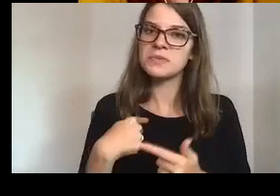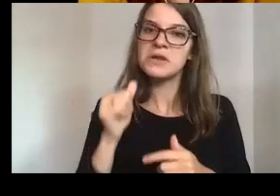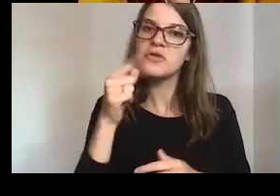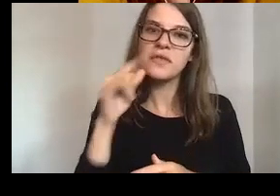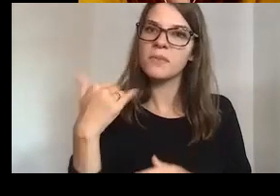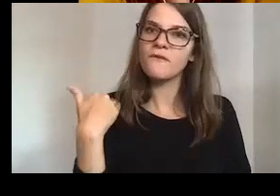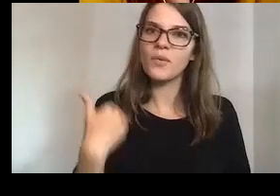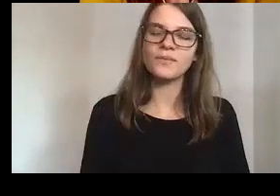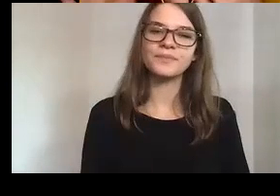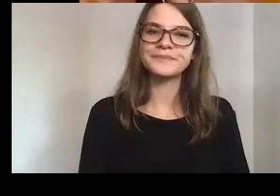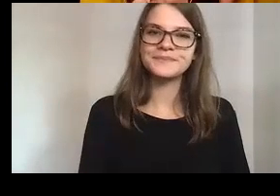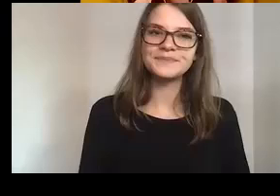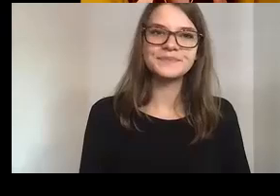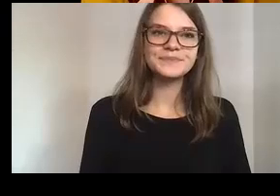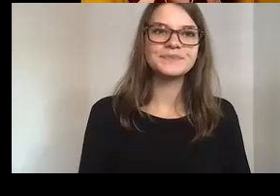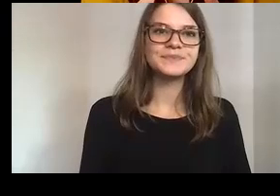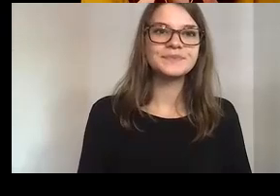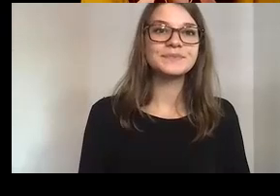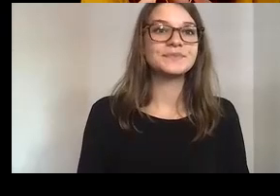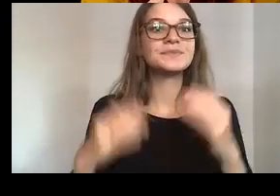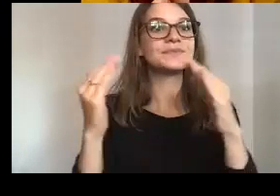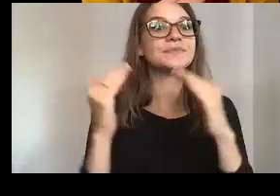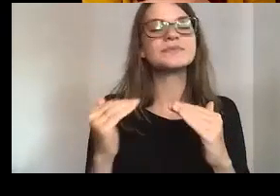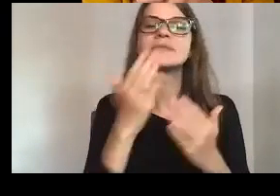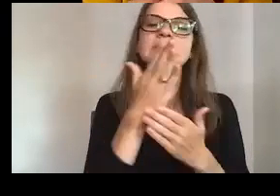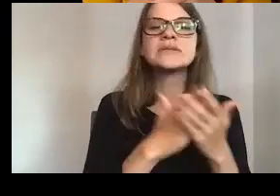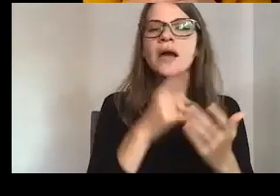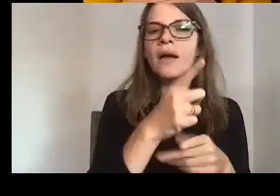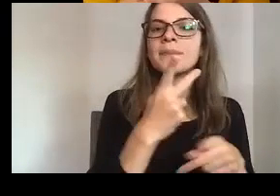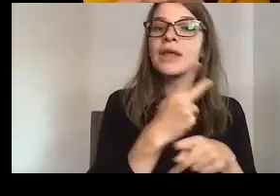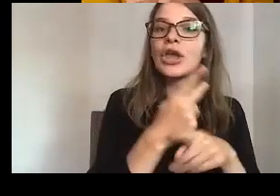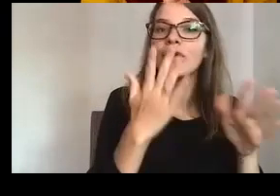so the first section is going to just be some caregiver thoughts on these different questions